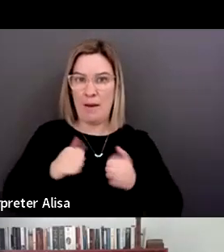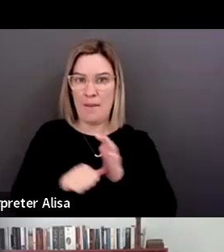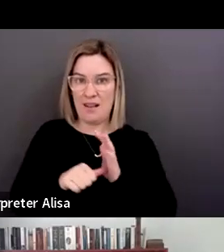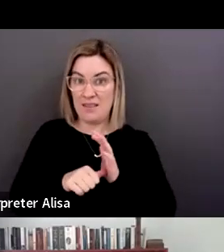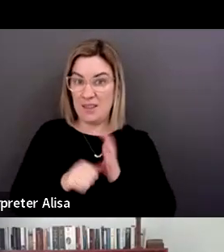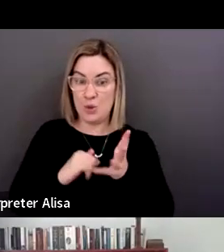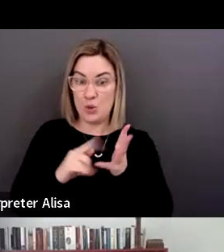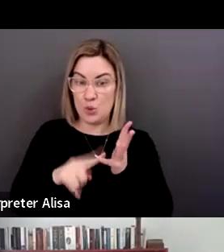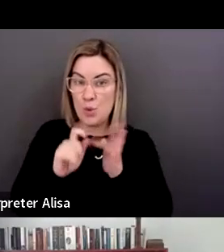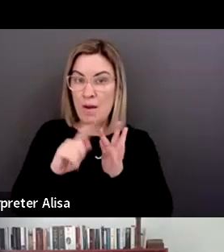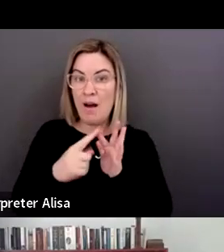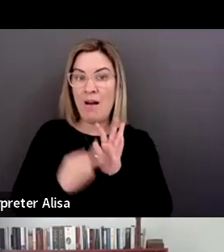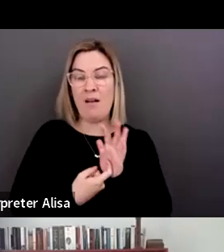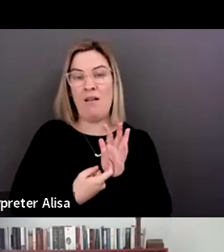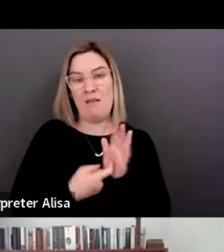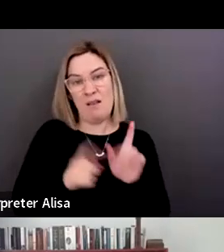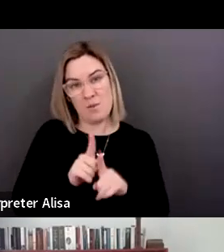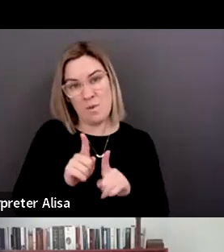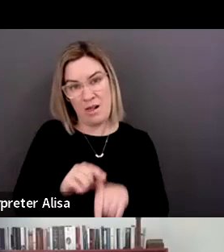those link back to Santos, or what are - what are the banks we're funding